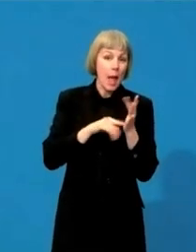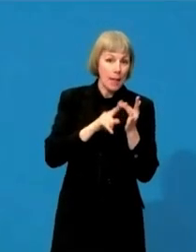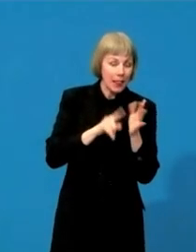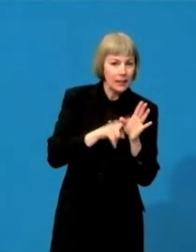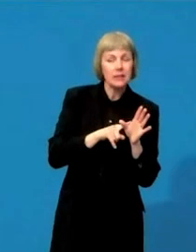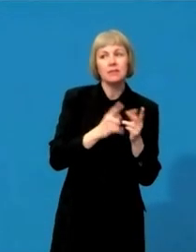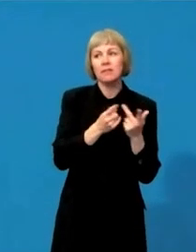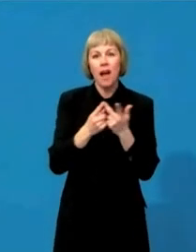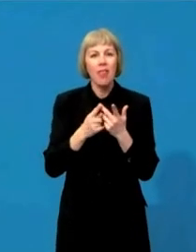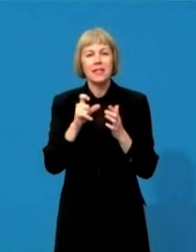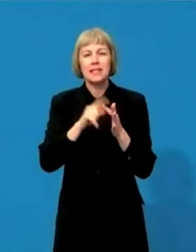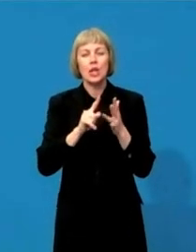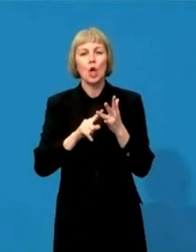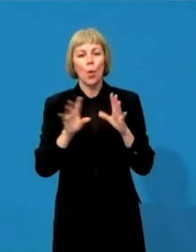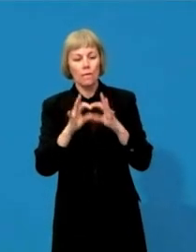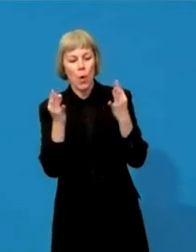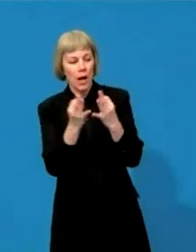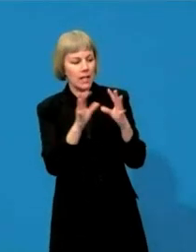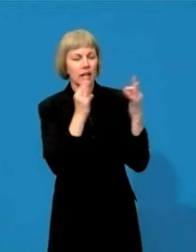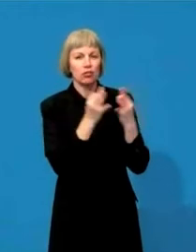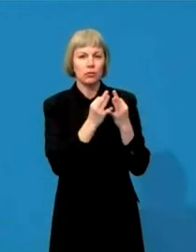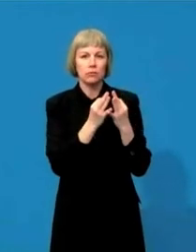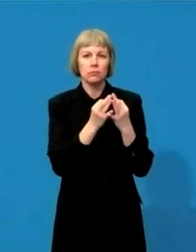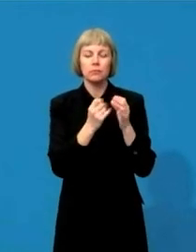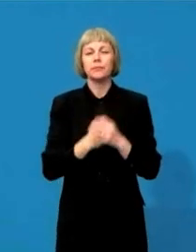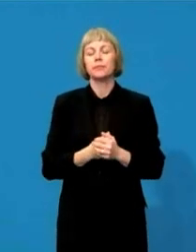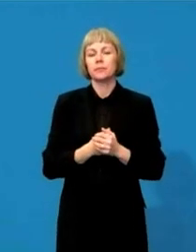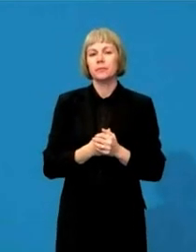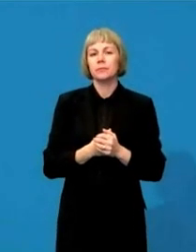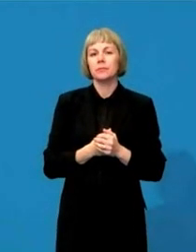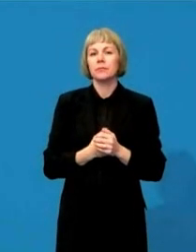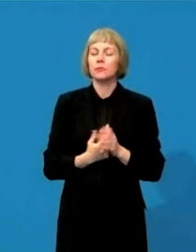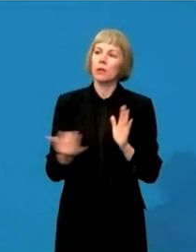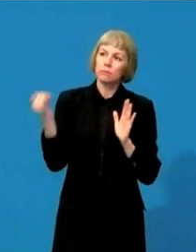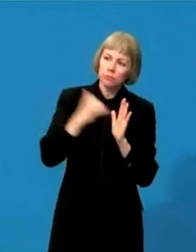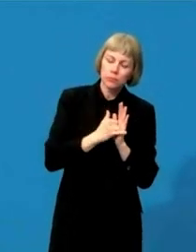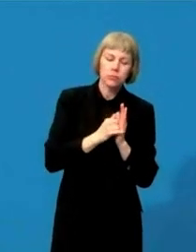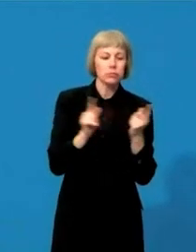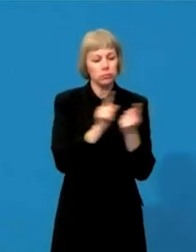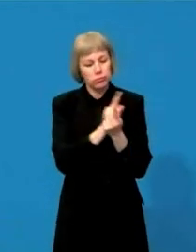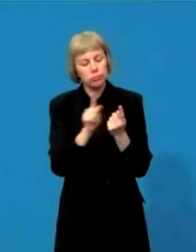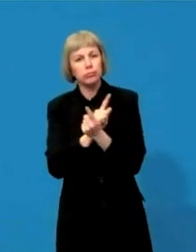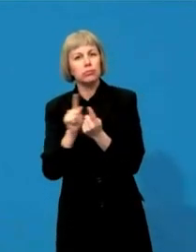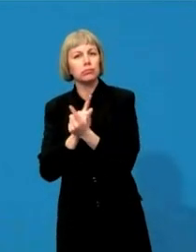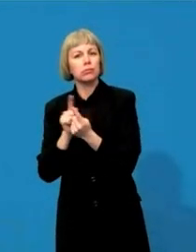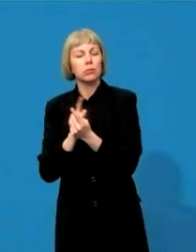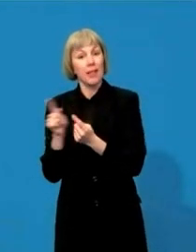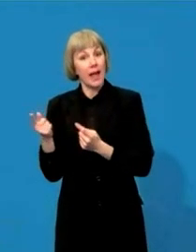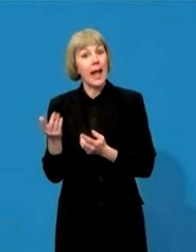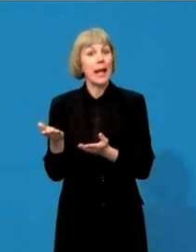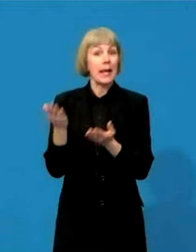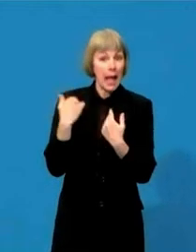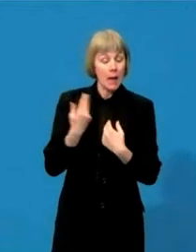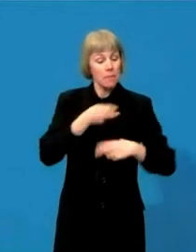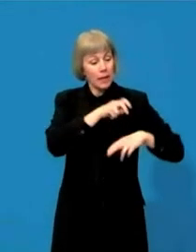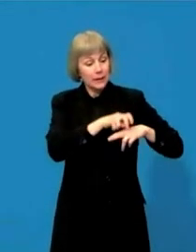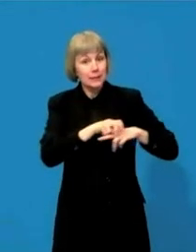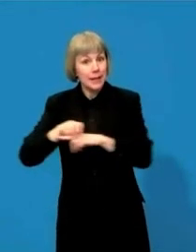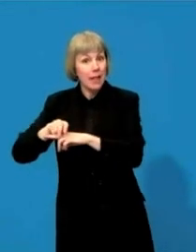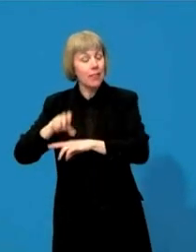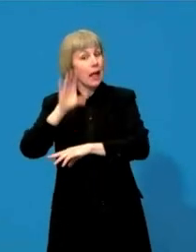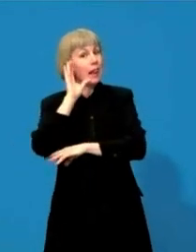organisation. And they were sort of all coming to listen, and the CEOs were saying